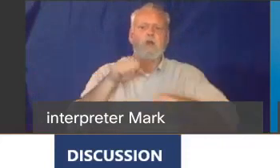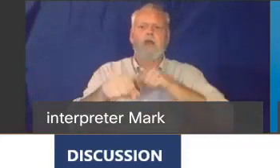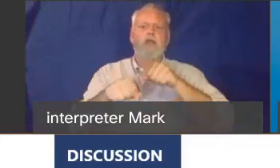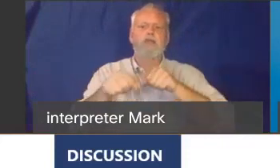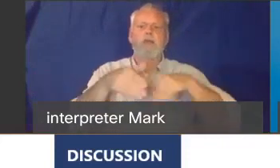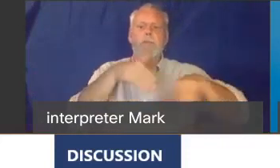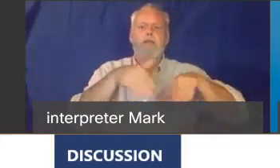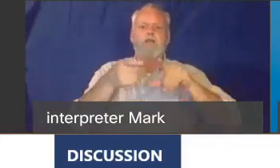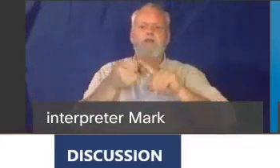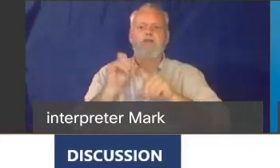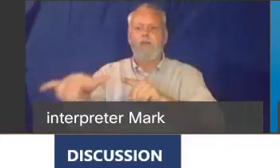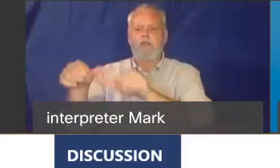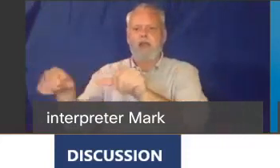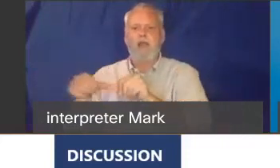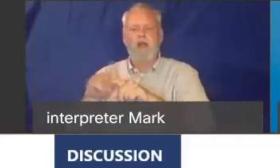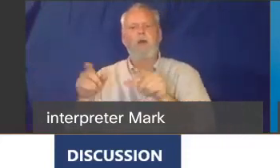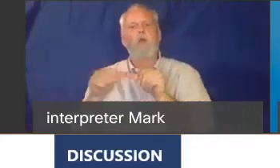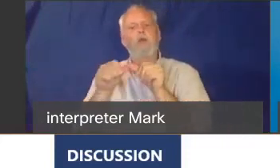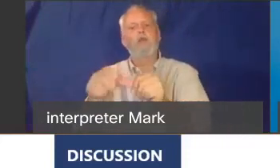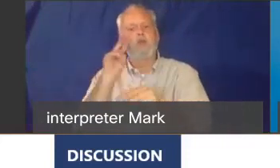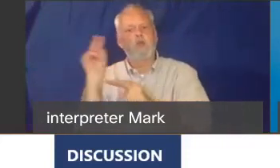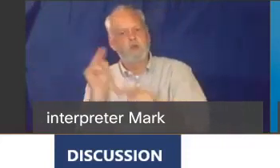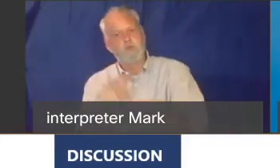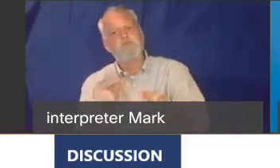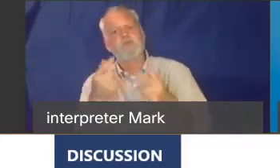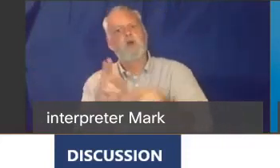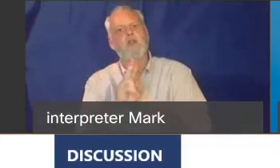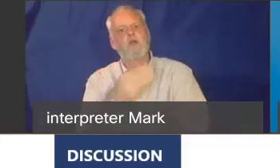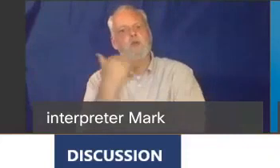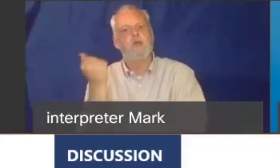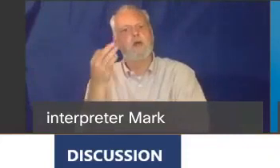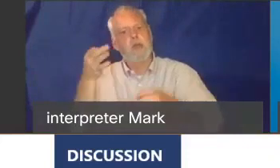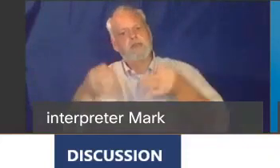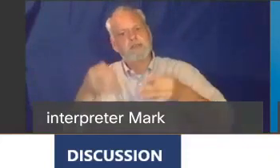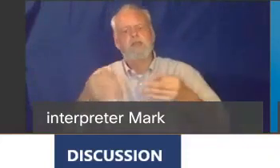Um, but we continue to look at this and try to use our best judgment, depending on all the factors involved.